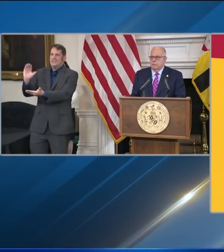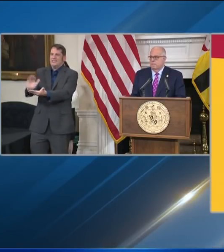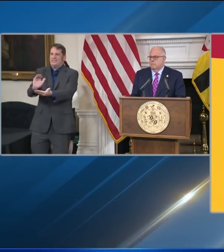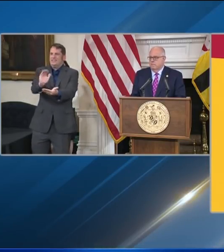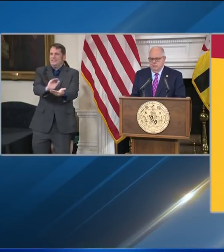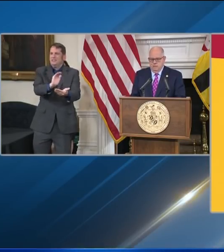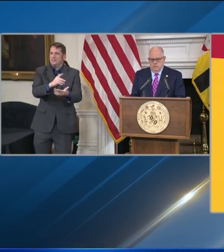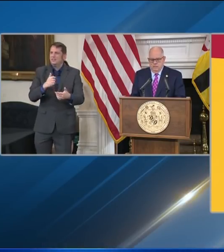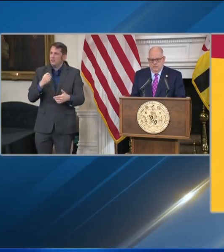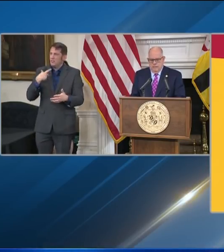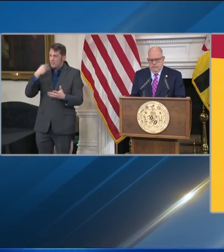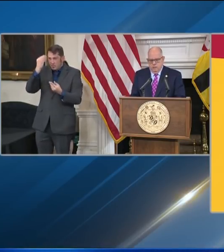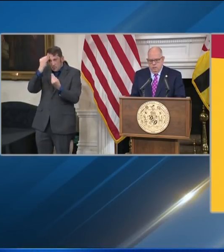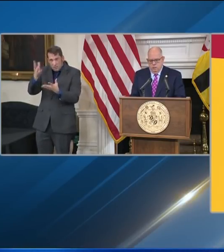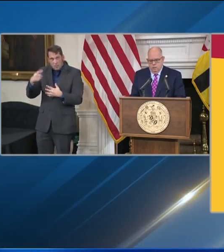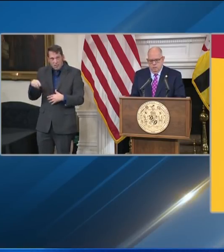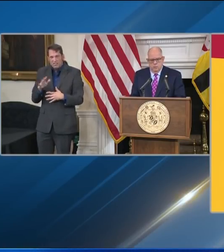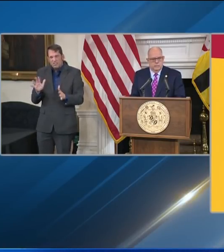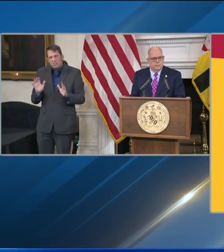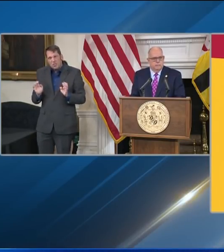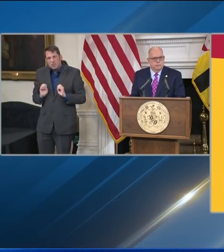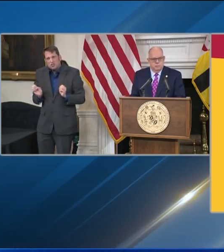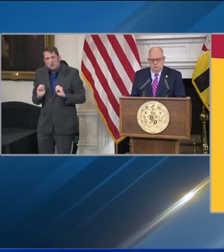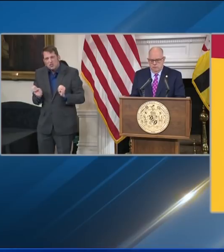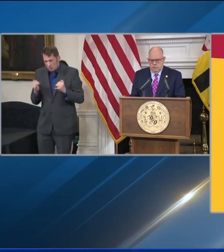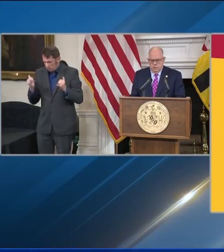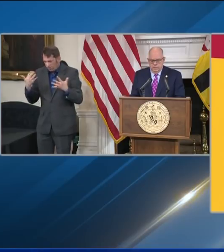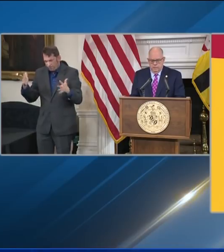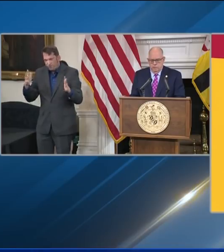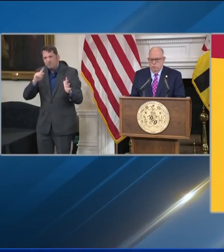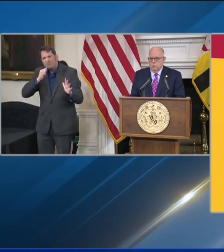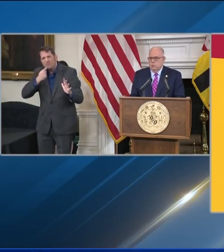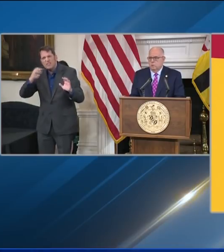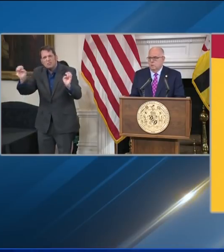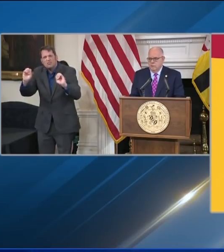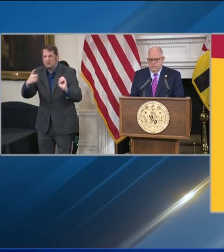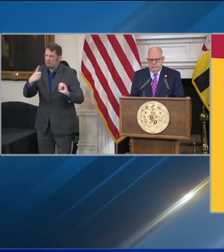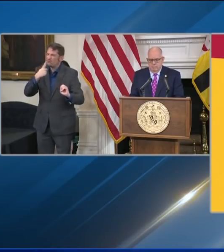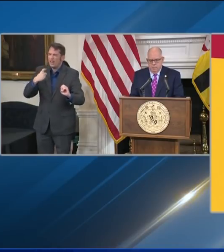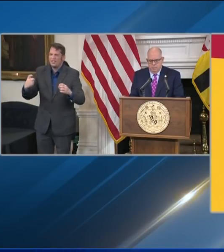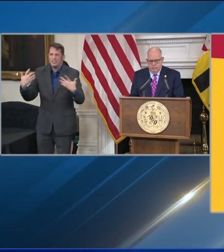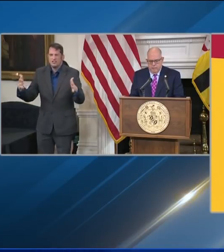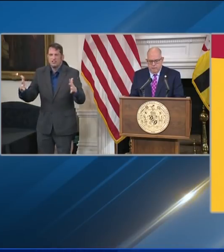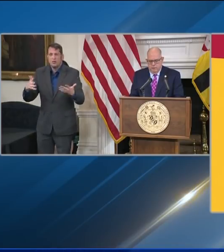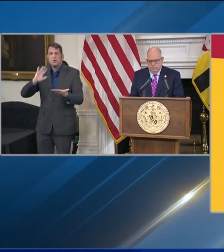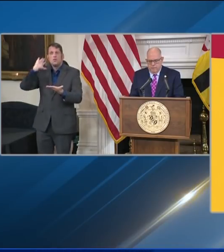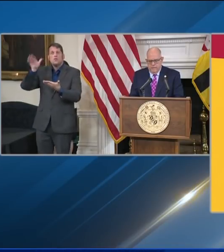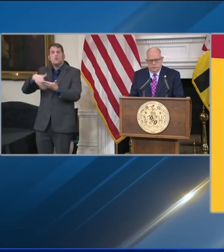I WANT TO REMIND MARYLANDERS THAT WE REMAIN IN A STATE OF EMERGENCY.